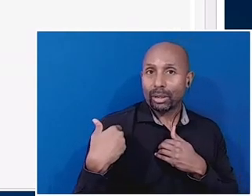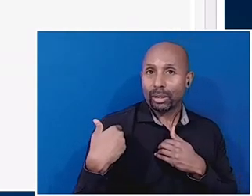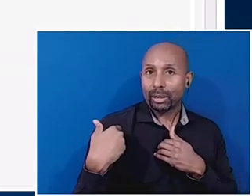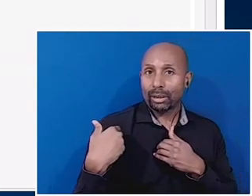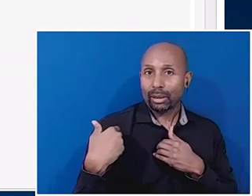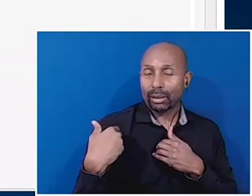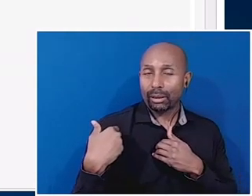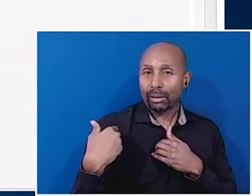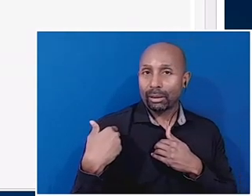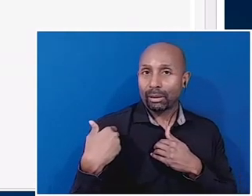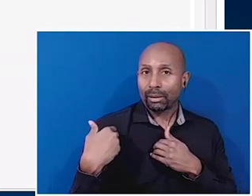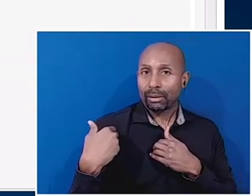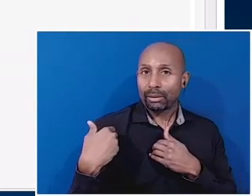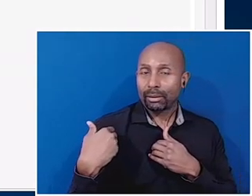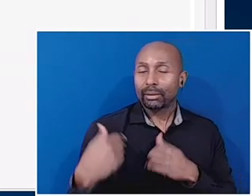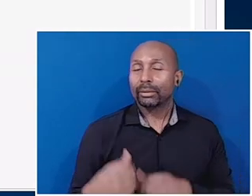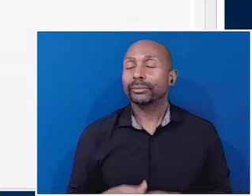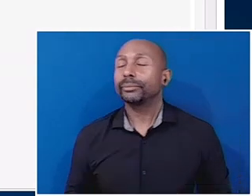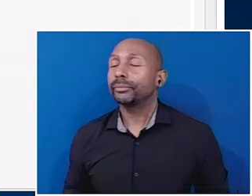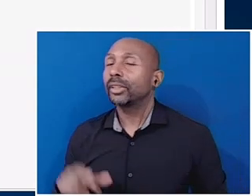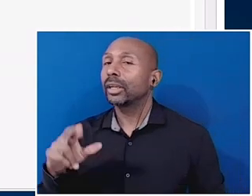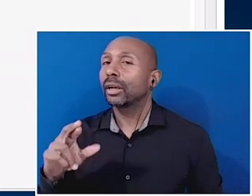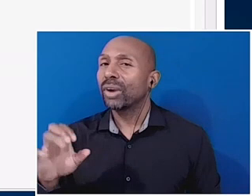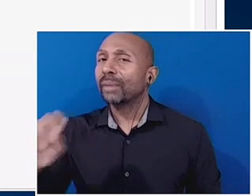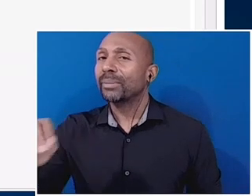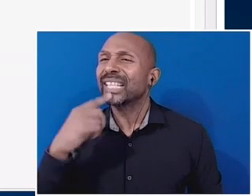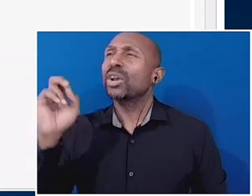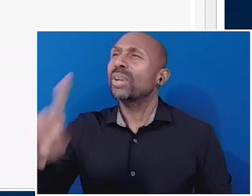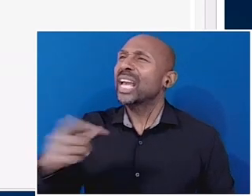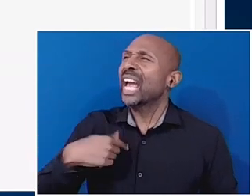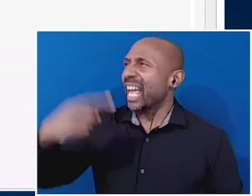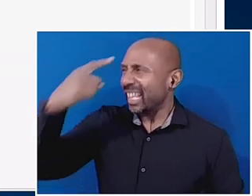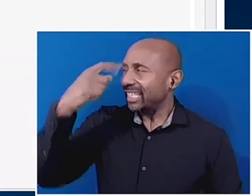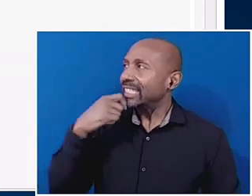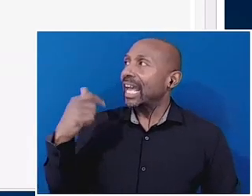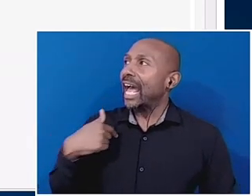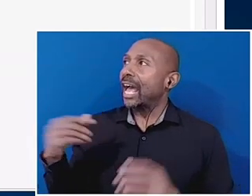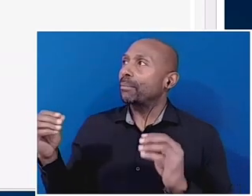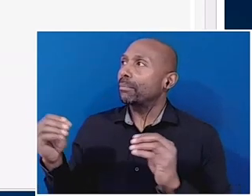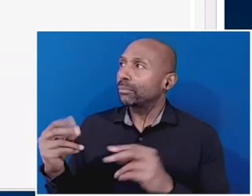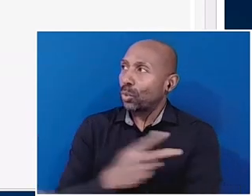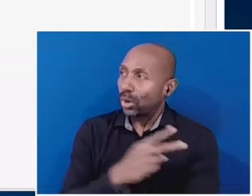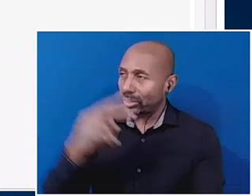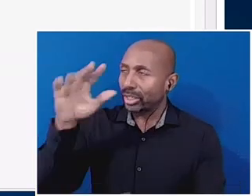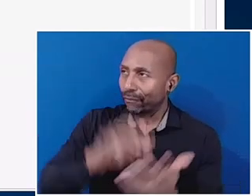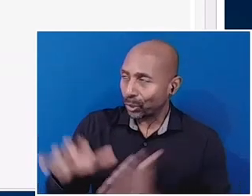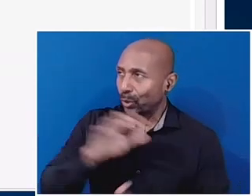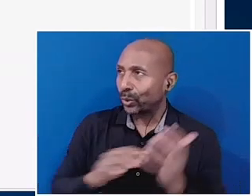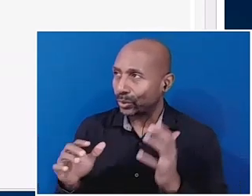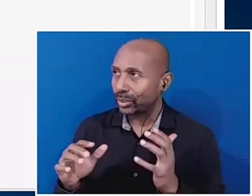Okay, so I think I am confused more than when I started. So I'm going to say one more thing and I'm gonna stop talking about this because I obviously don't know what I'm talking about. But I think if the